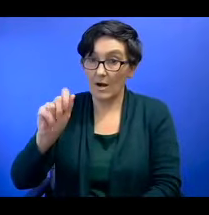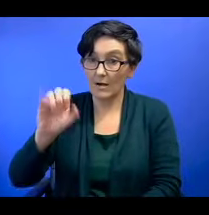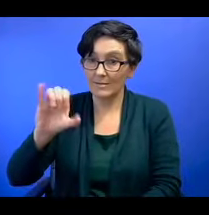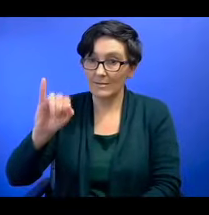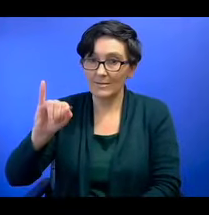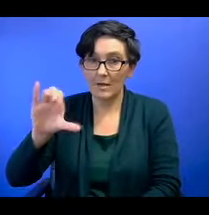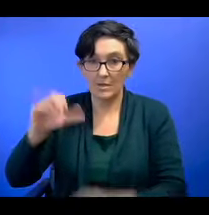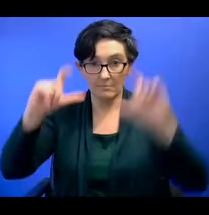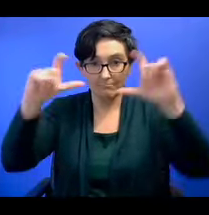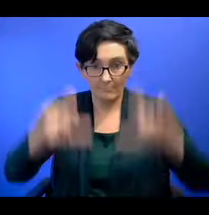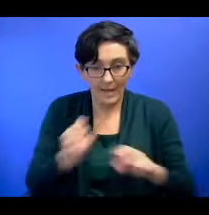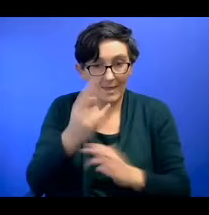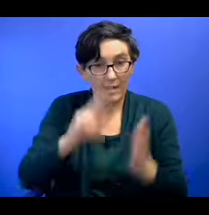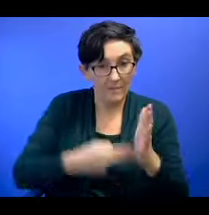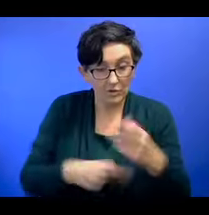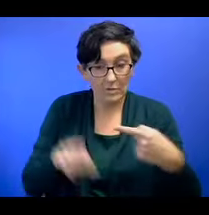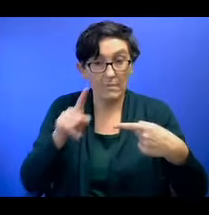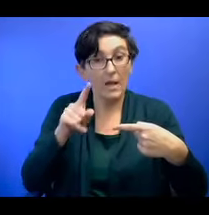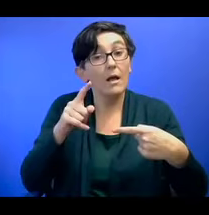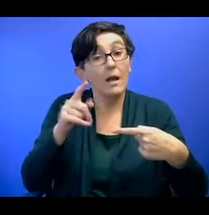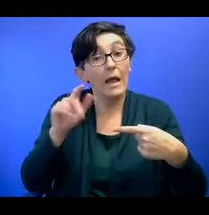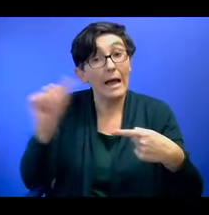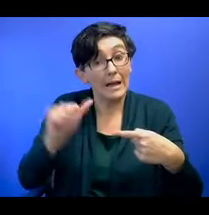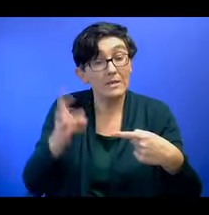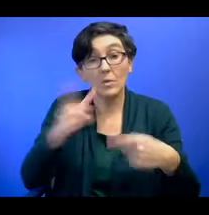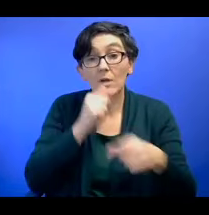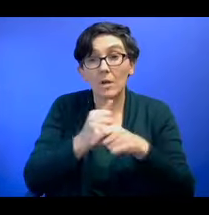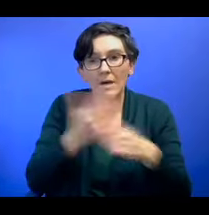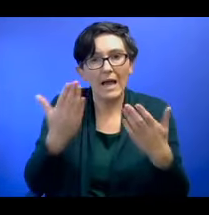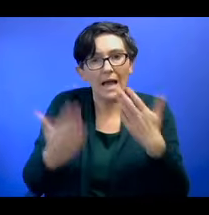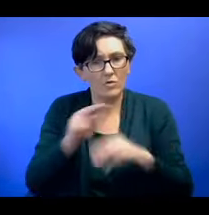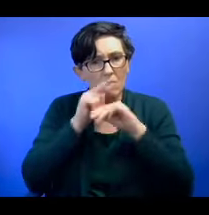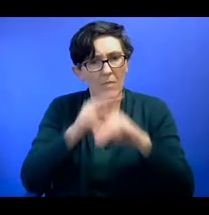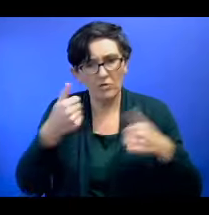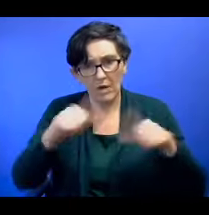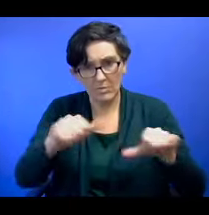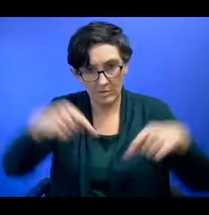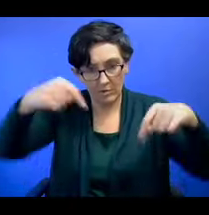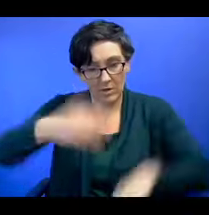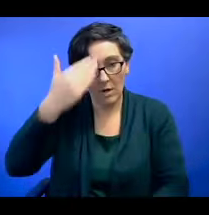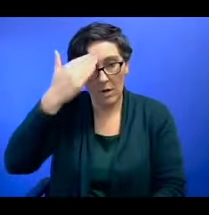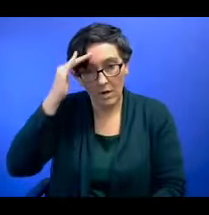Alice will then talk about how the implementation is monitored in Ireland.